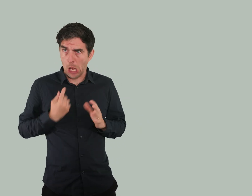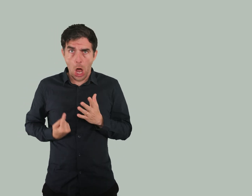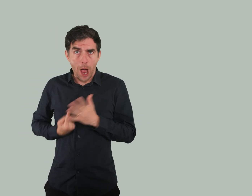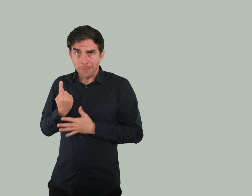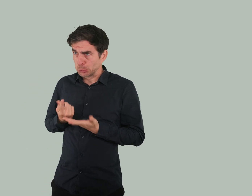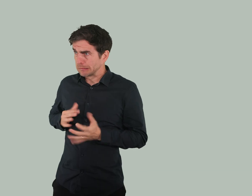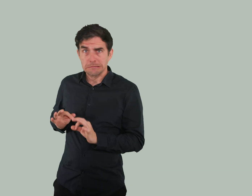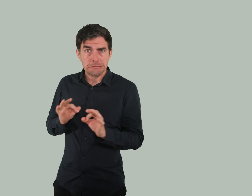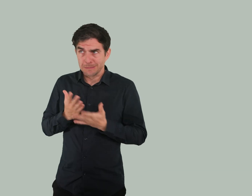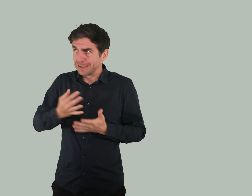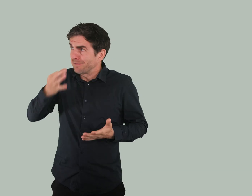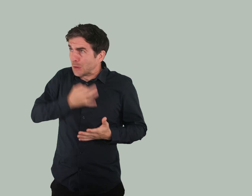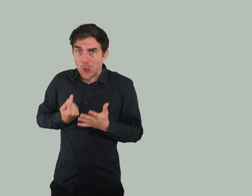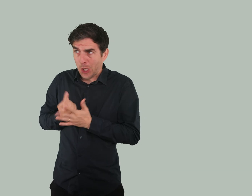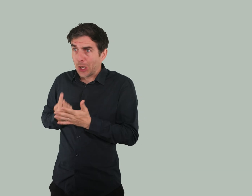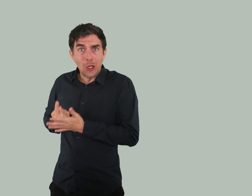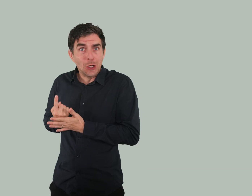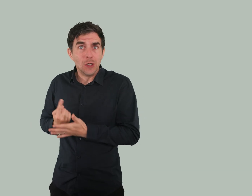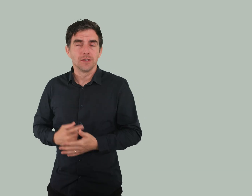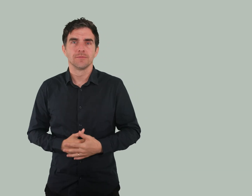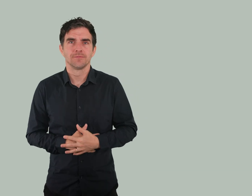they have had fewer chances to acquire.